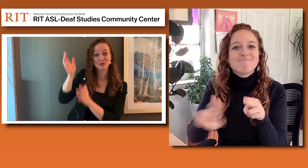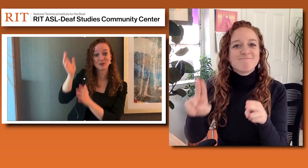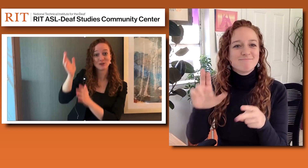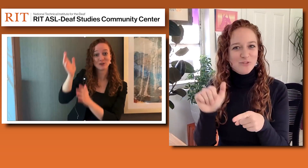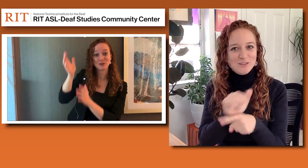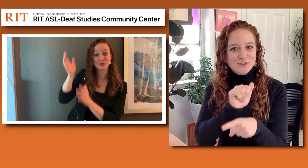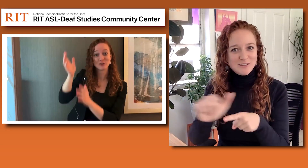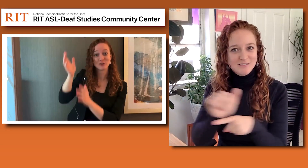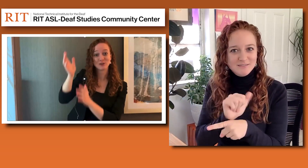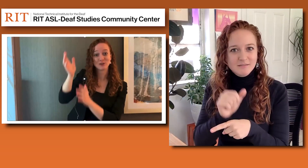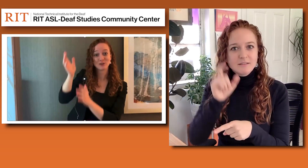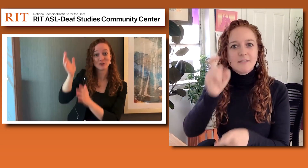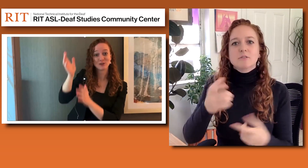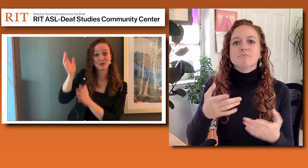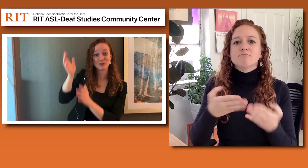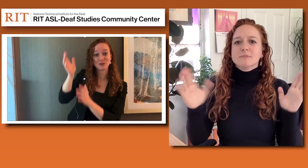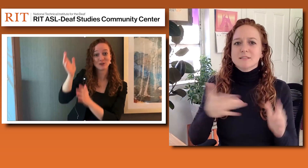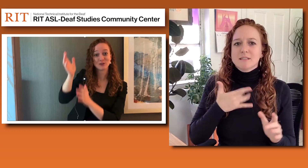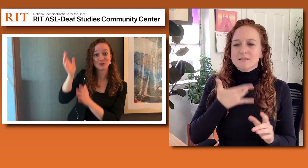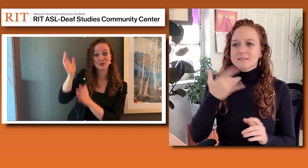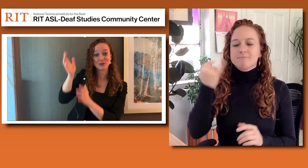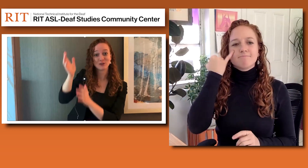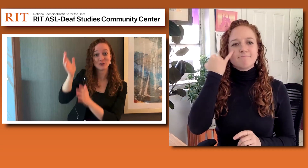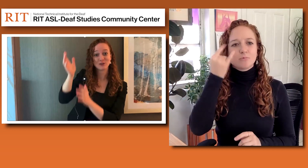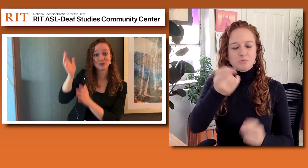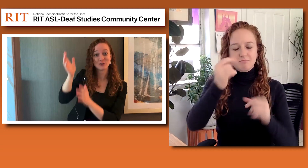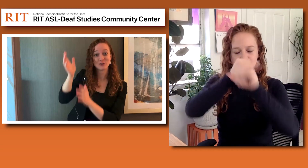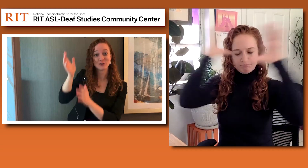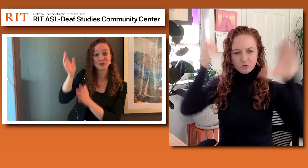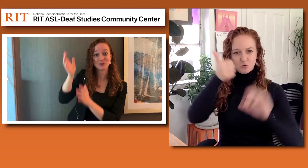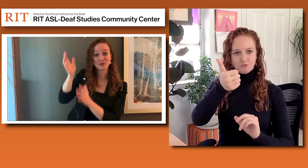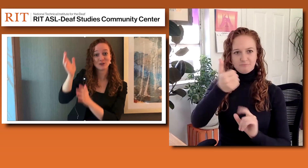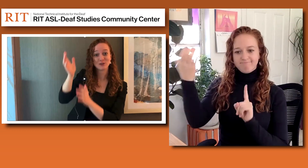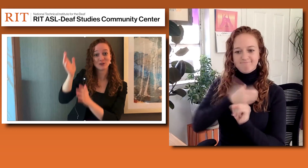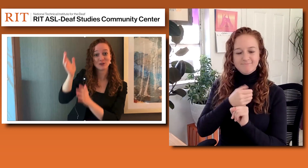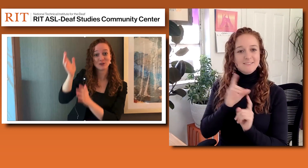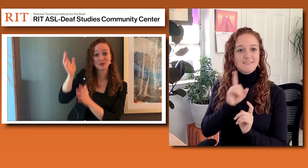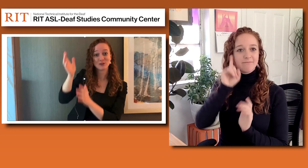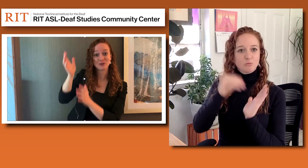Now I want to do just a brief activity with you so you can get a general sense